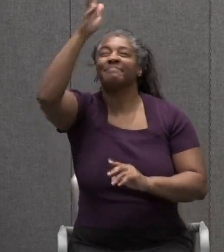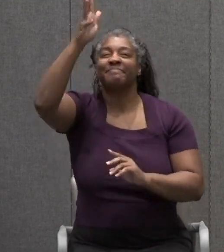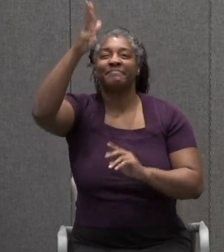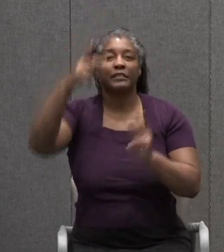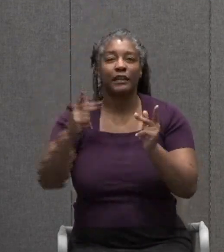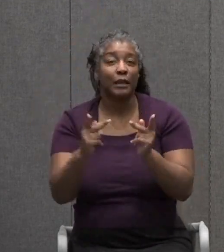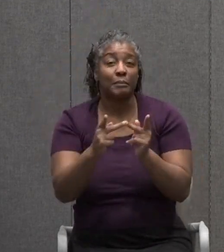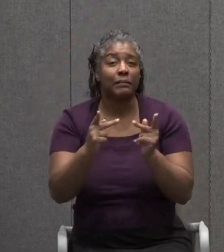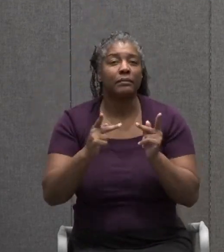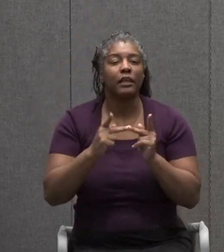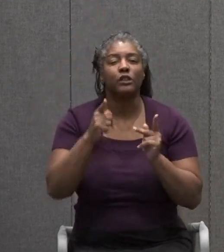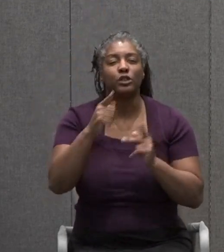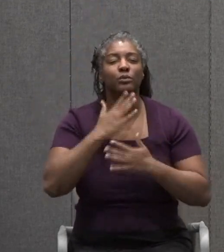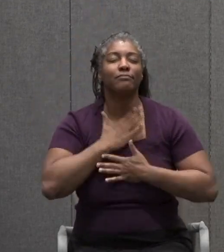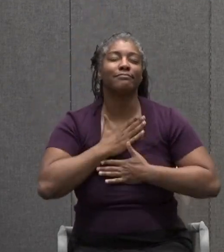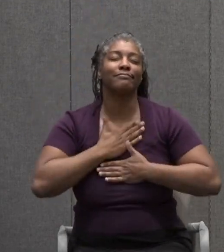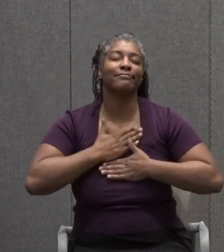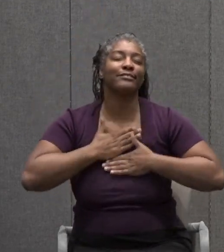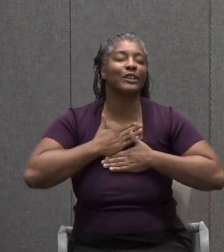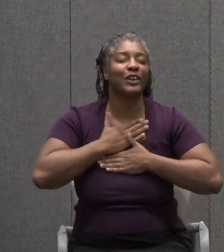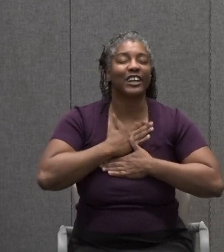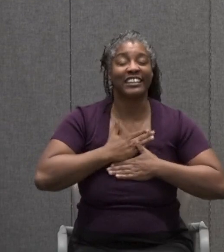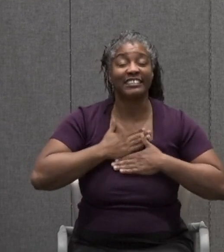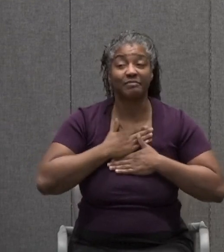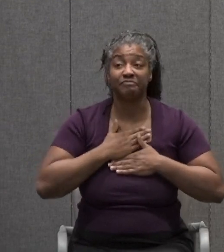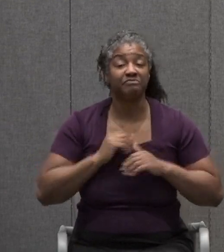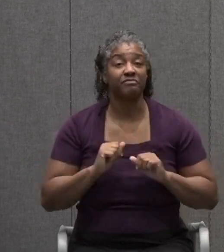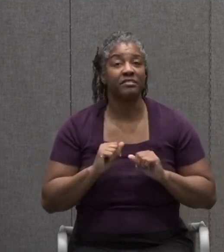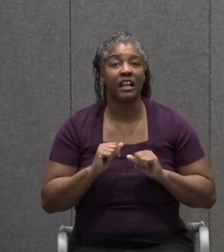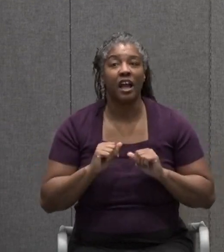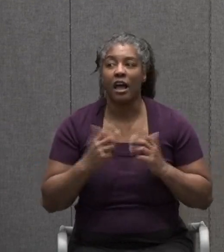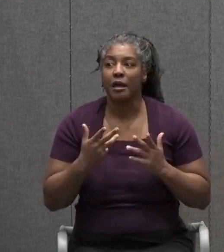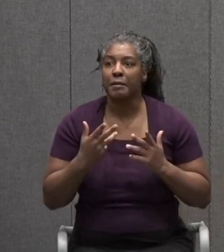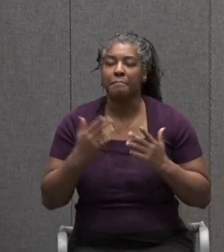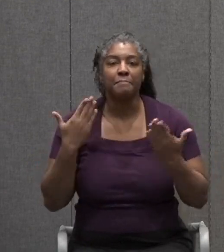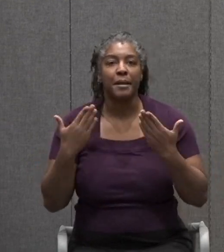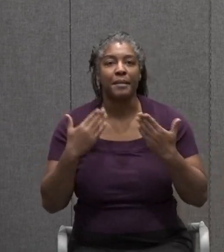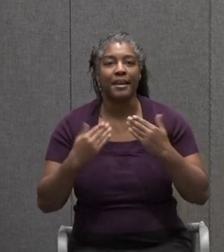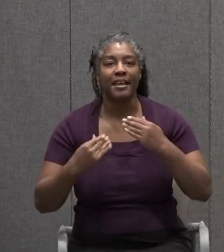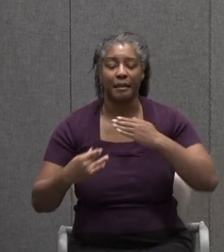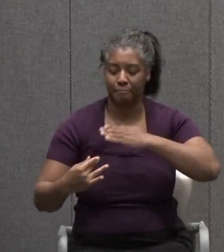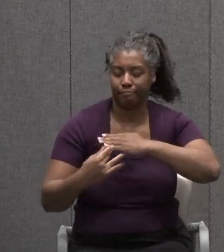Is your secret garden like a beach? Is it with sand?